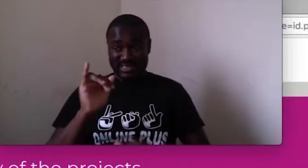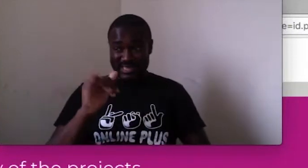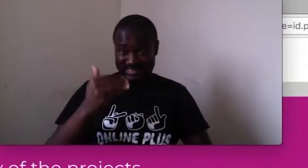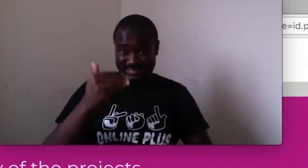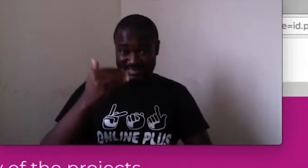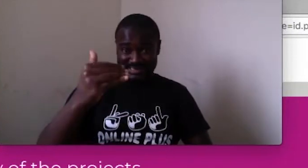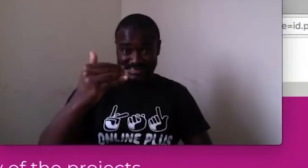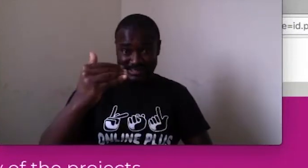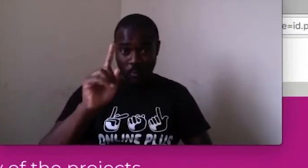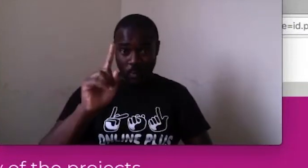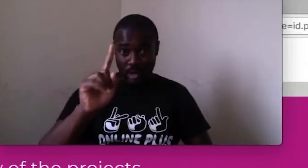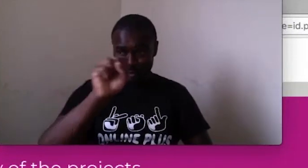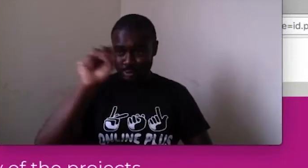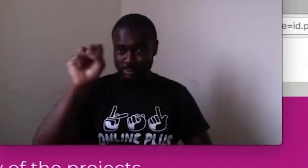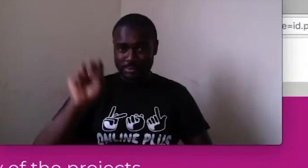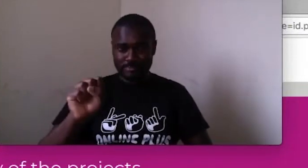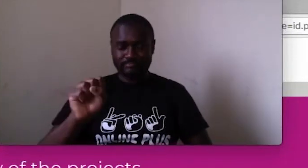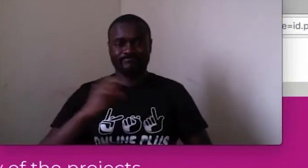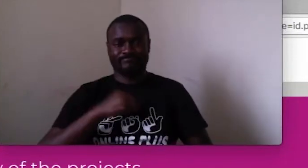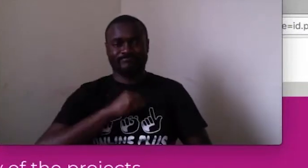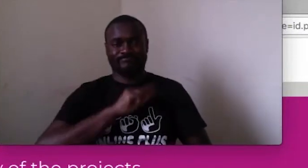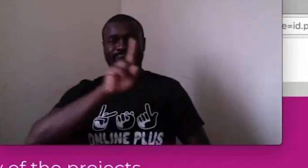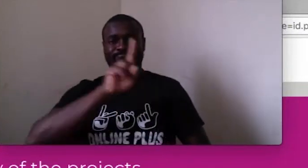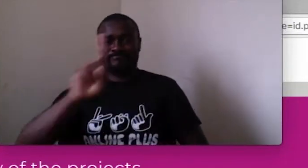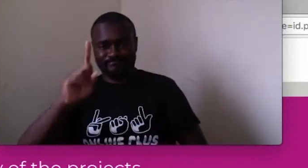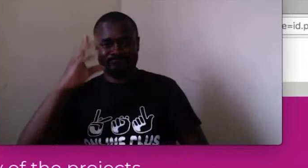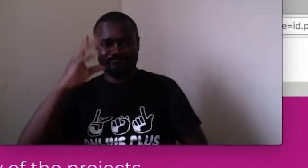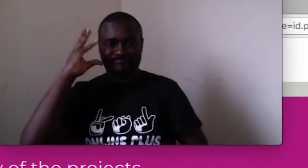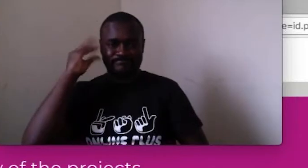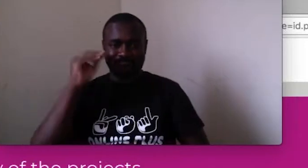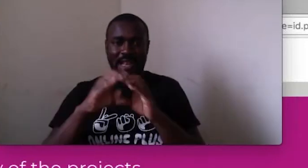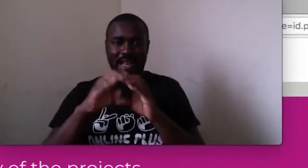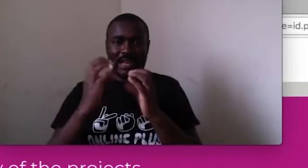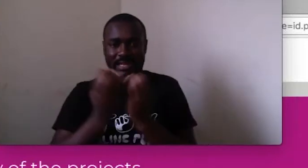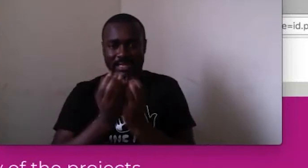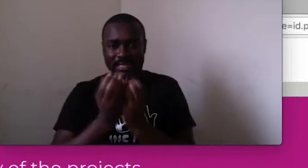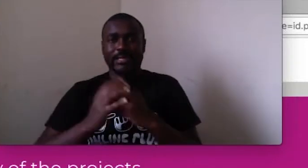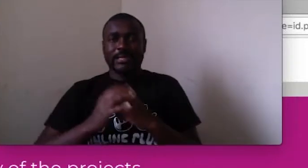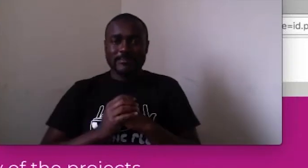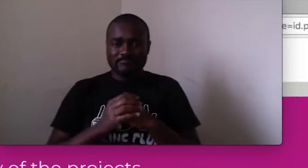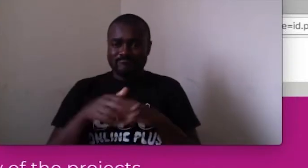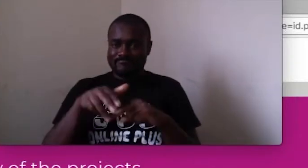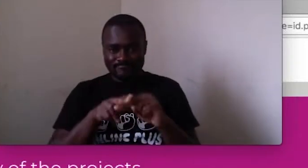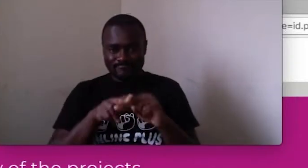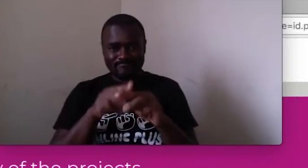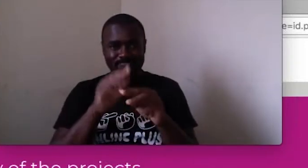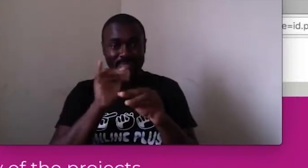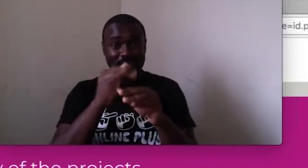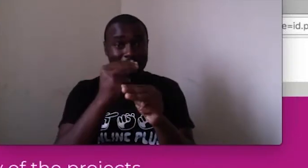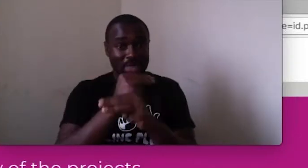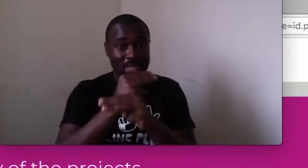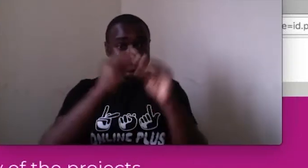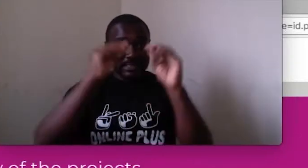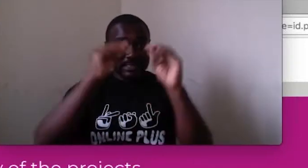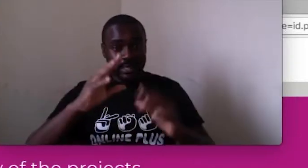and I said, that's fine So, I went and joined the hearing class